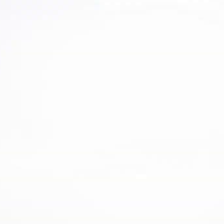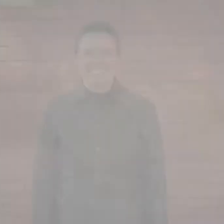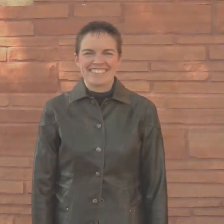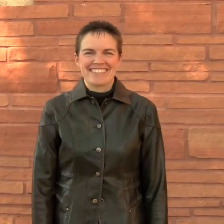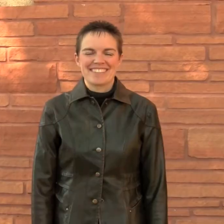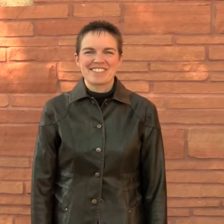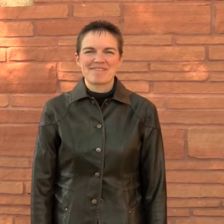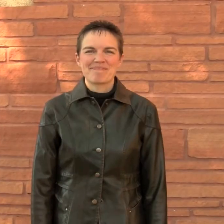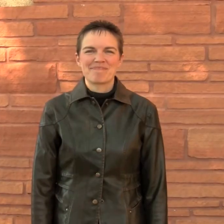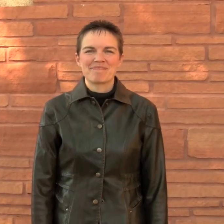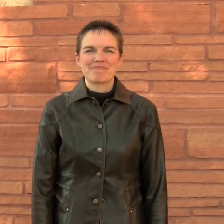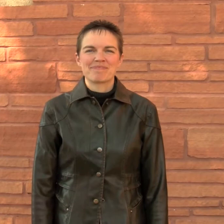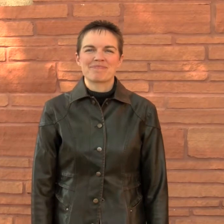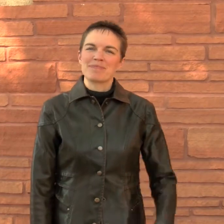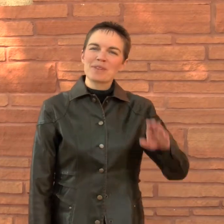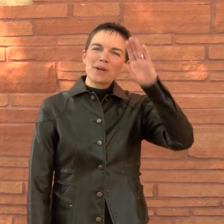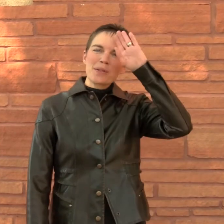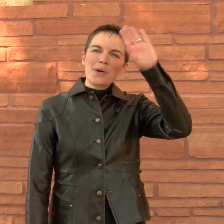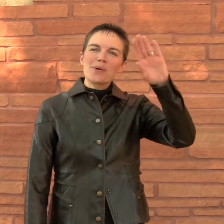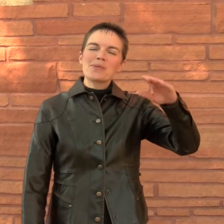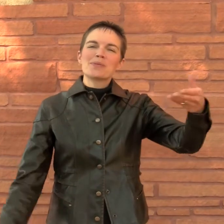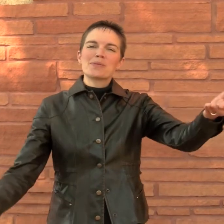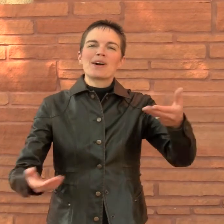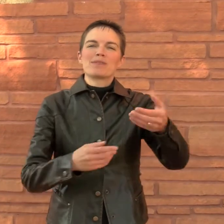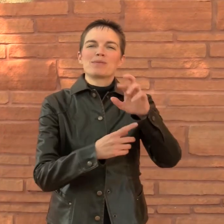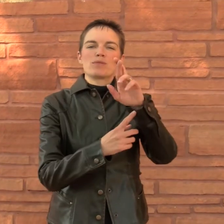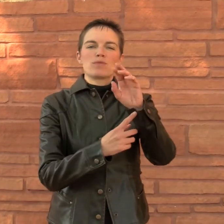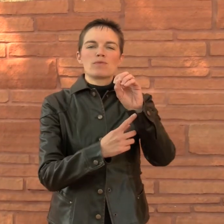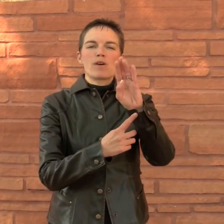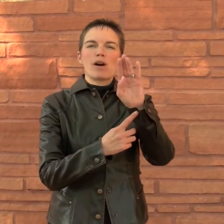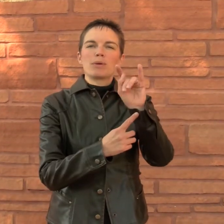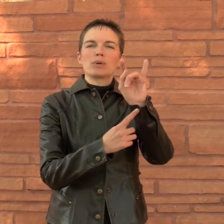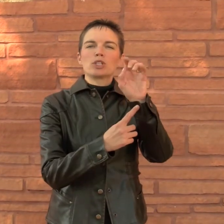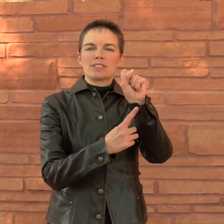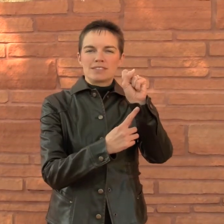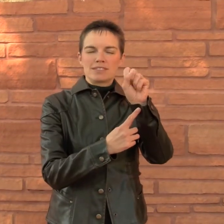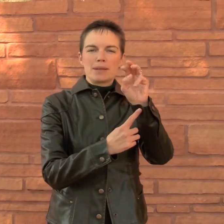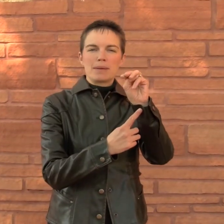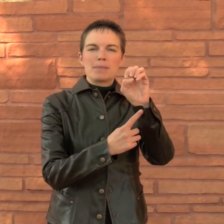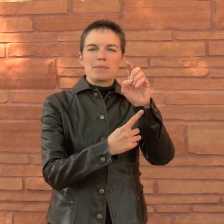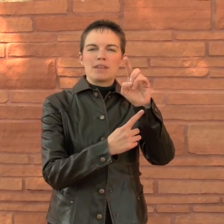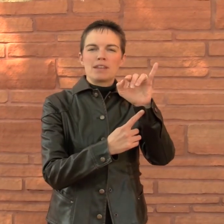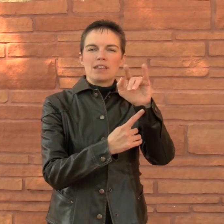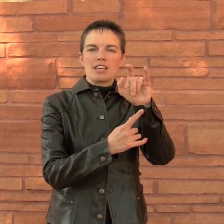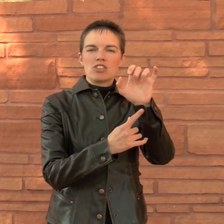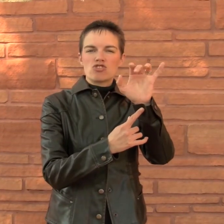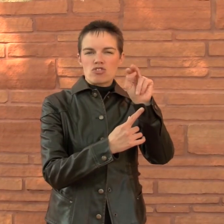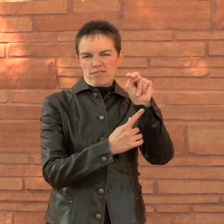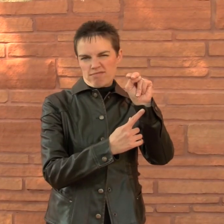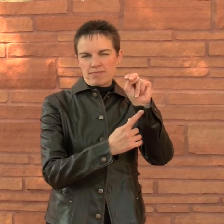Hello and welcome to Roberts Mediation.